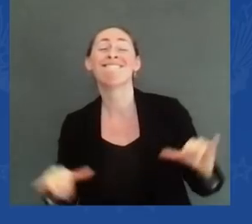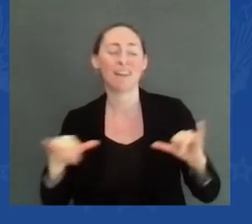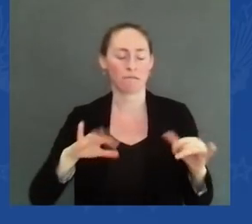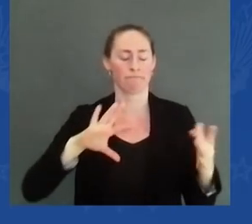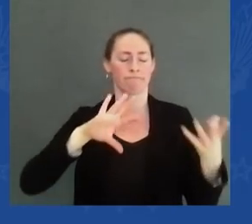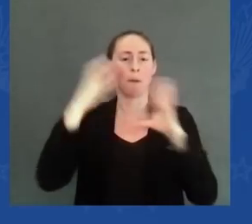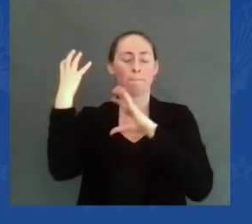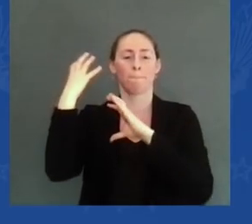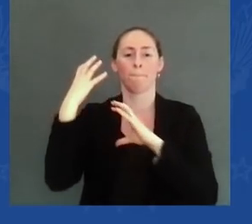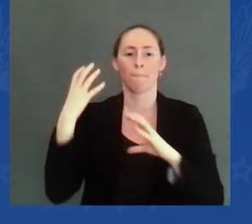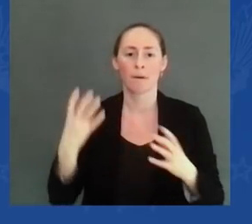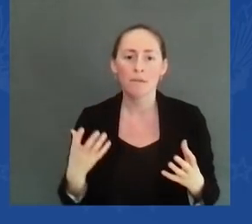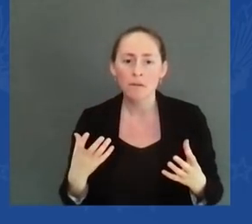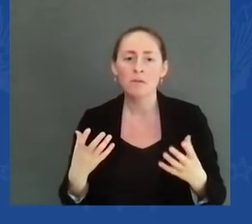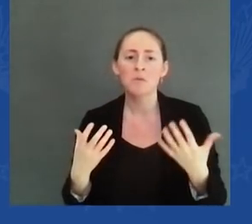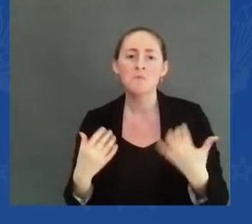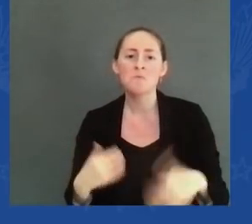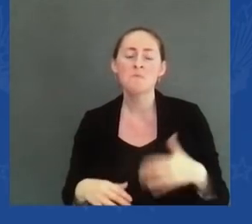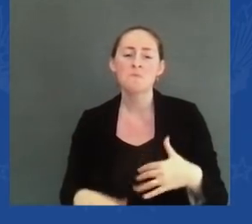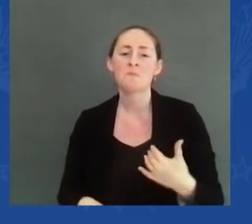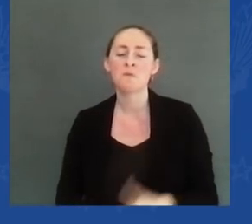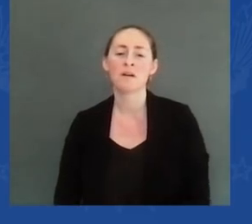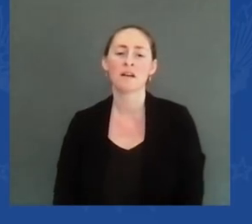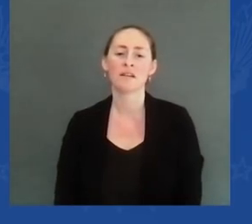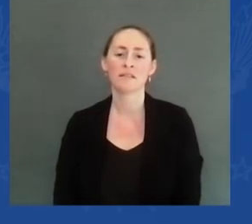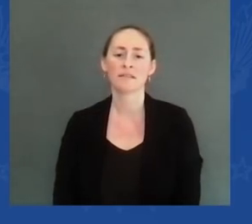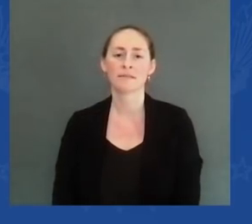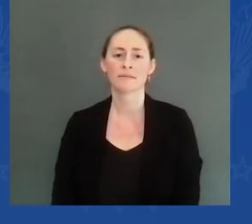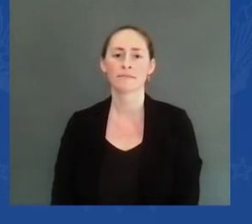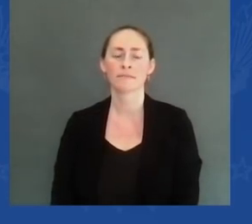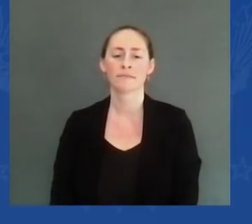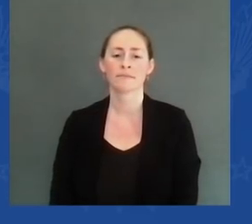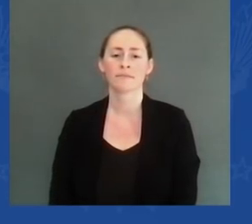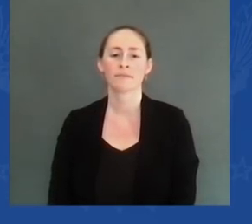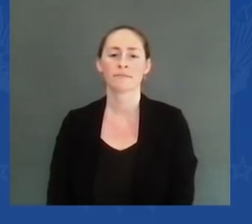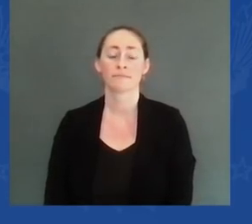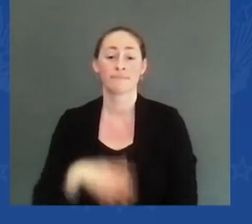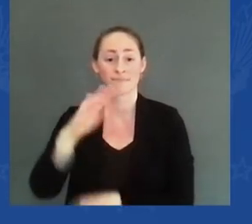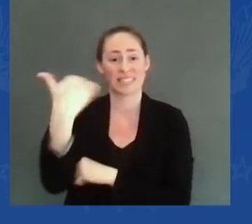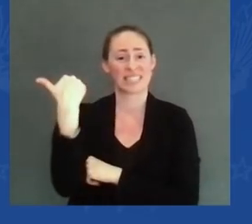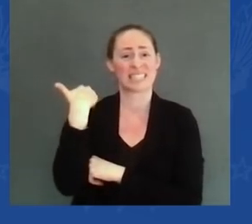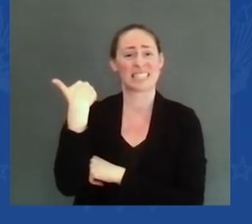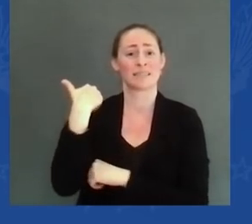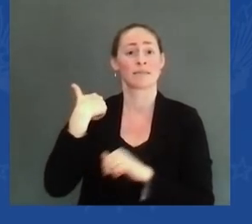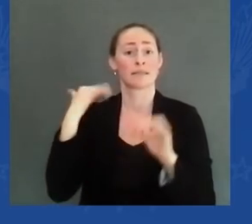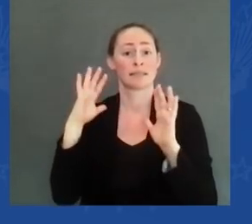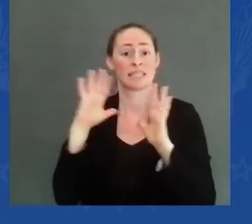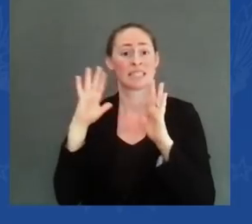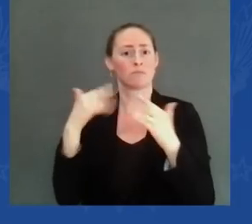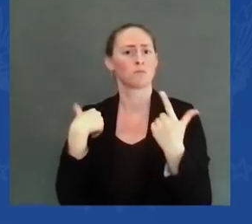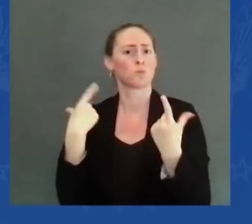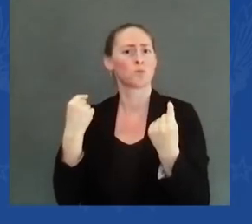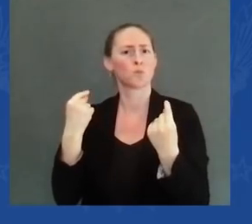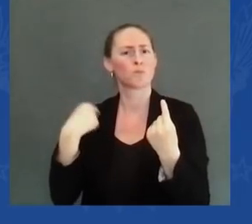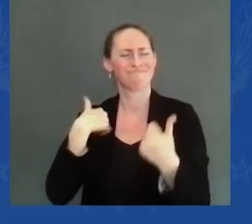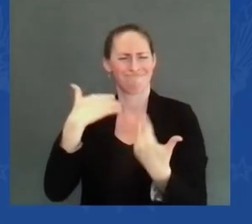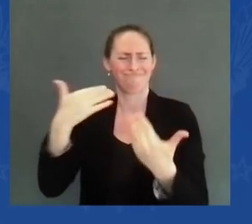On Sunday, I immediately approved the disaster declaration of Governor Hochul to rush federal assistance to where it was needed here.